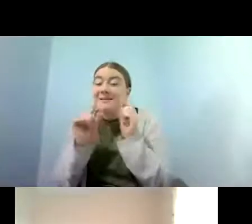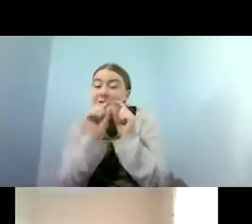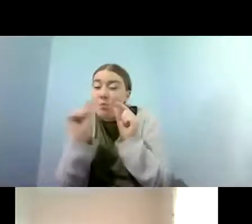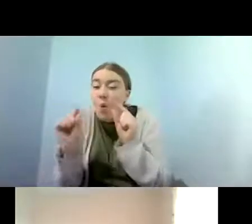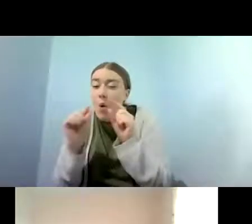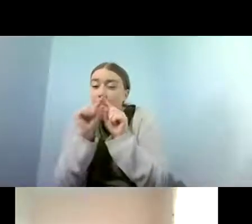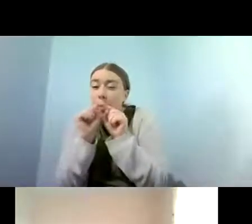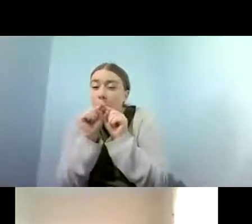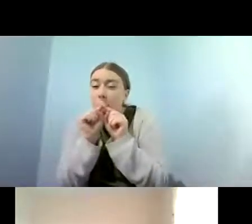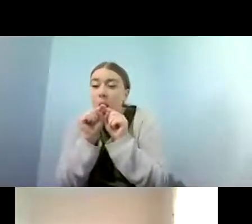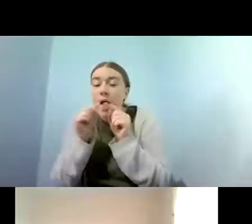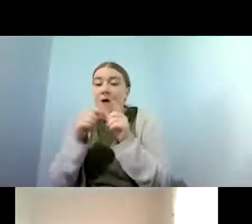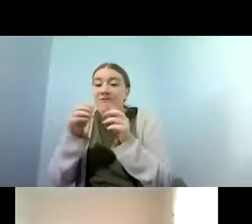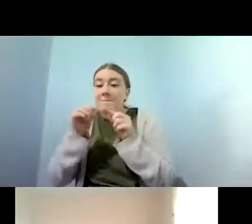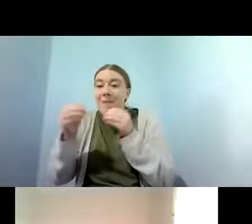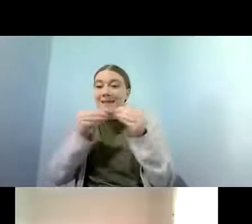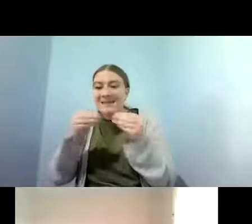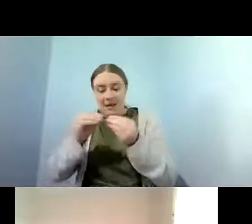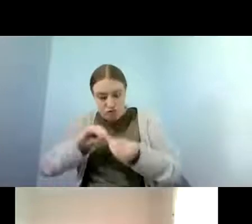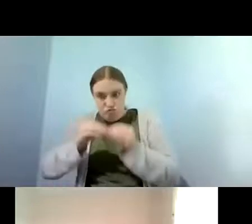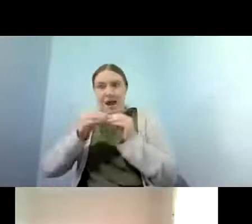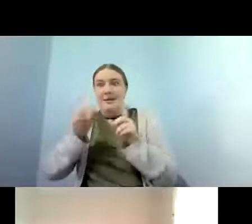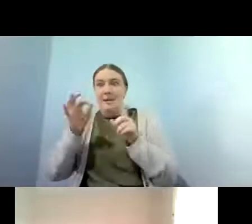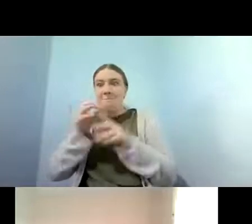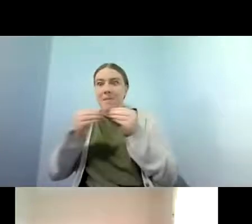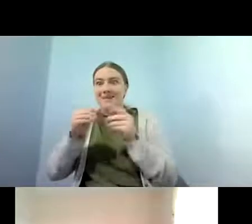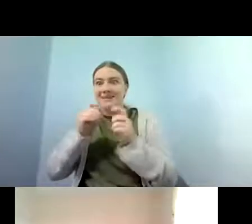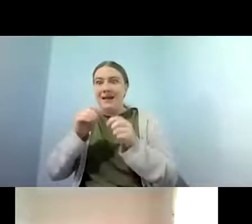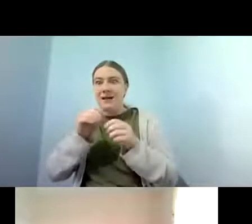that we use to make plastic products and there's a lot to them that end up in our waterways